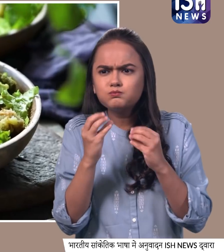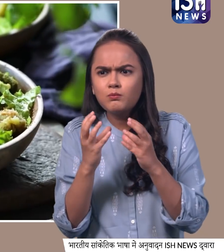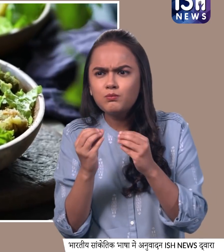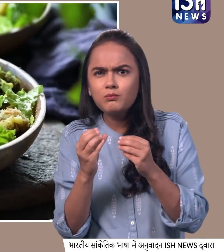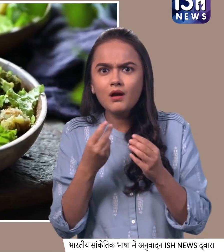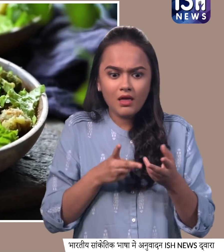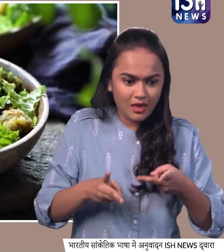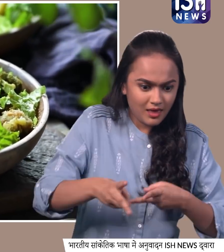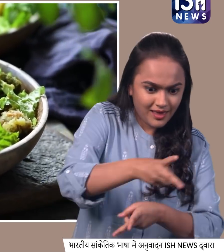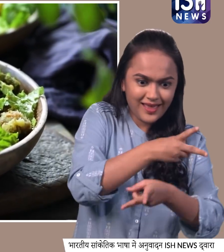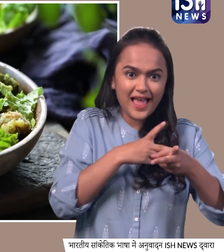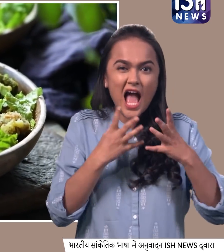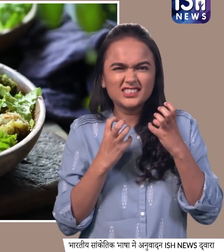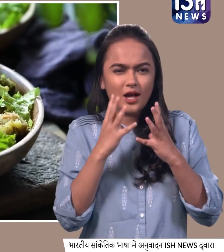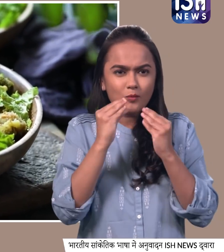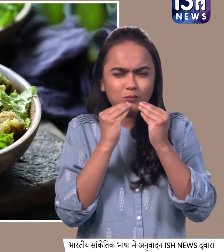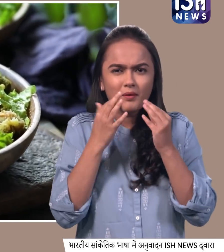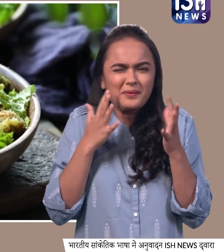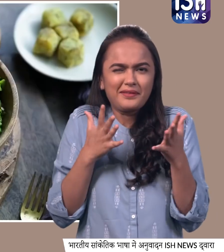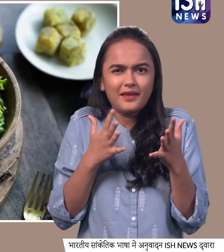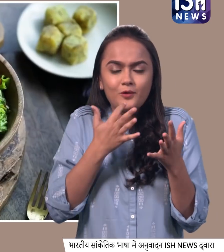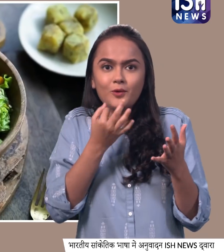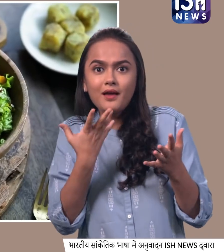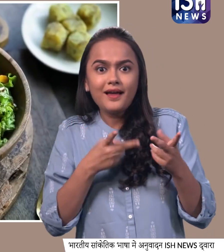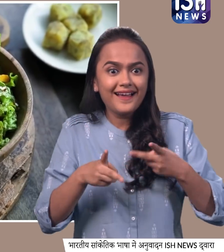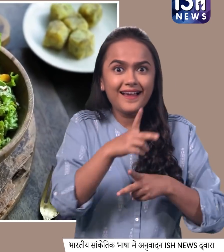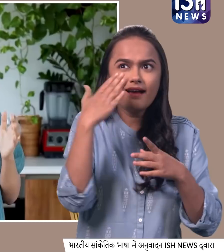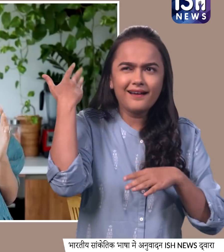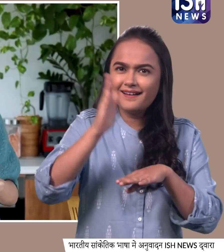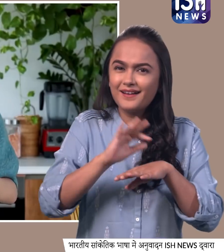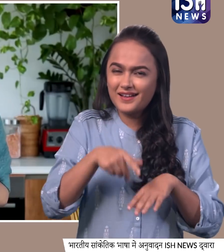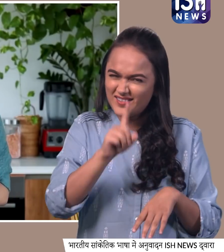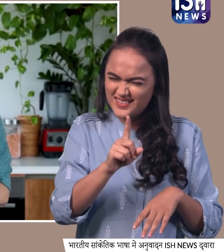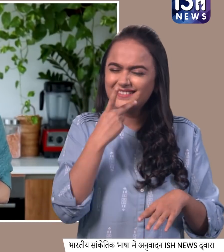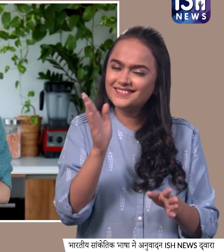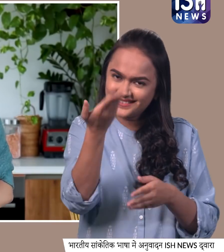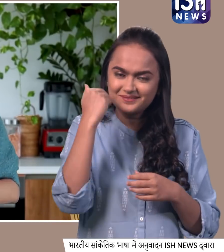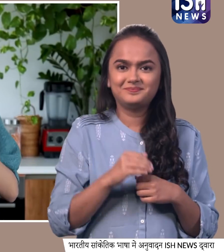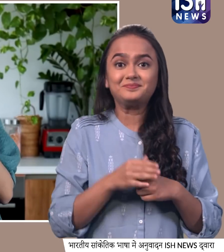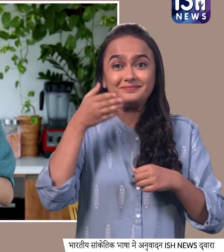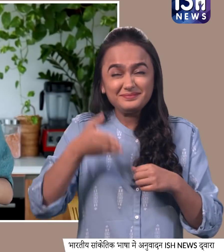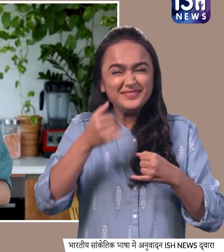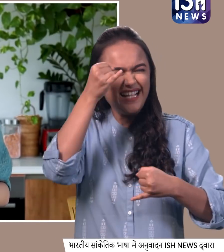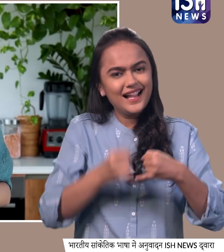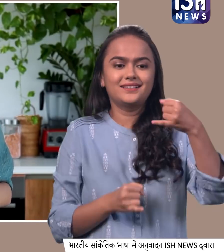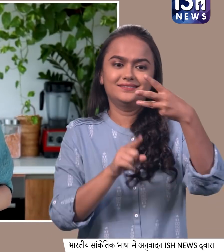You may have never had a salad with so many tastes and textures Now it's time for our final salad